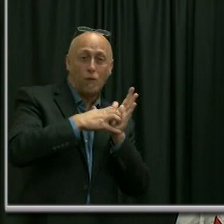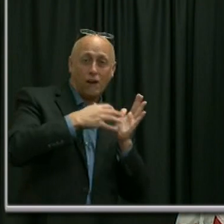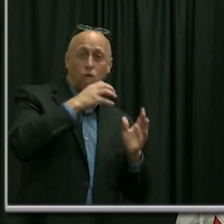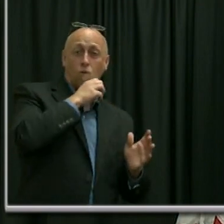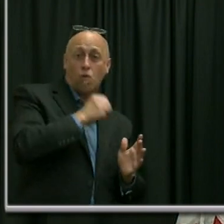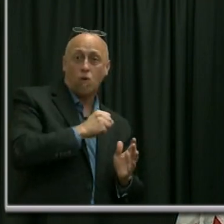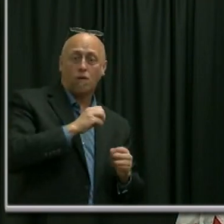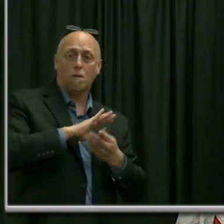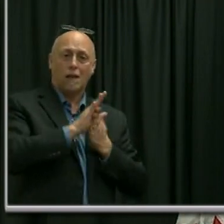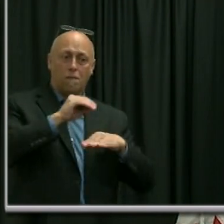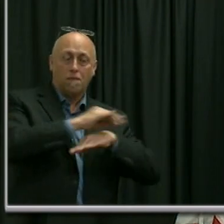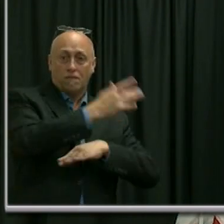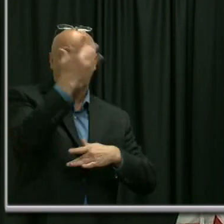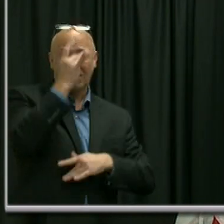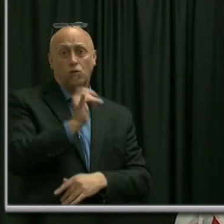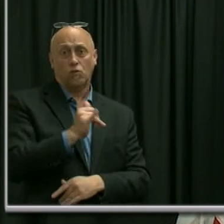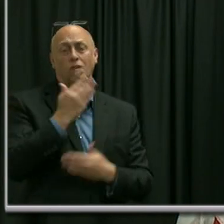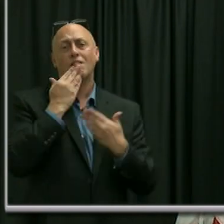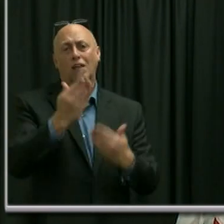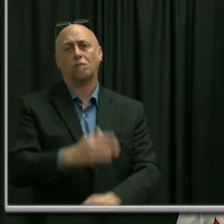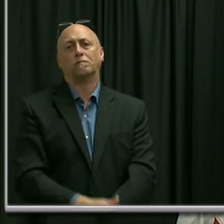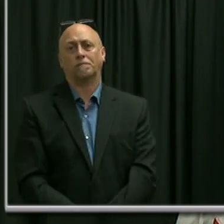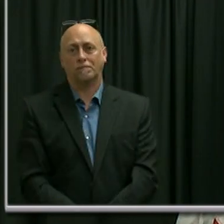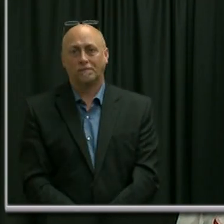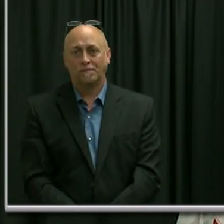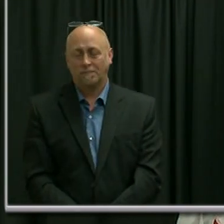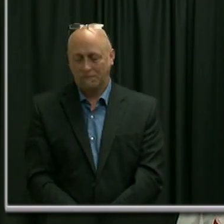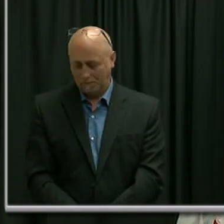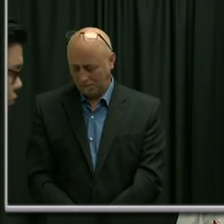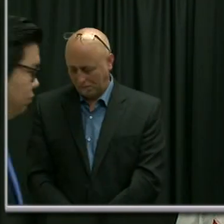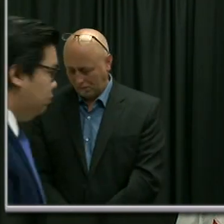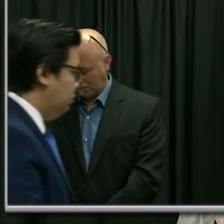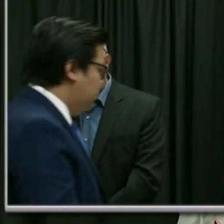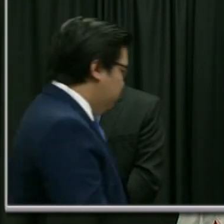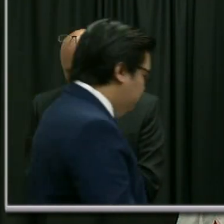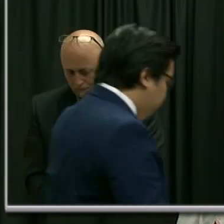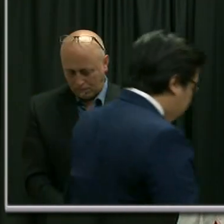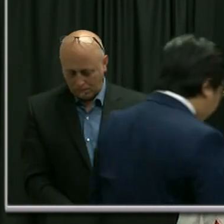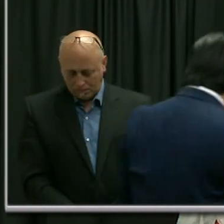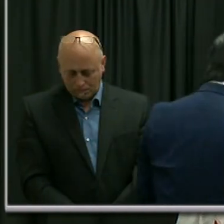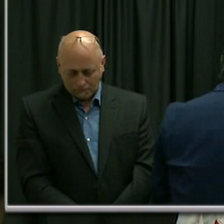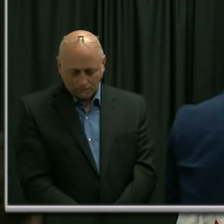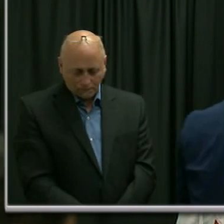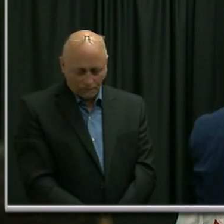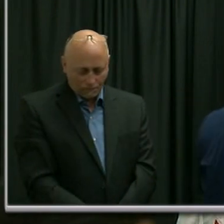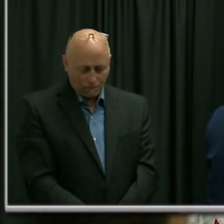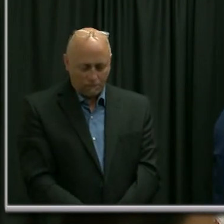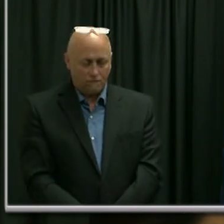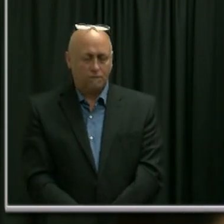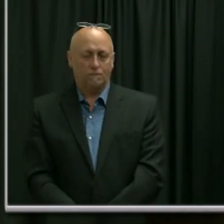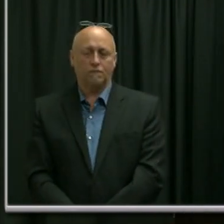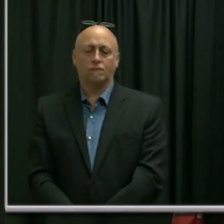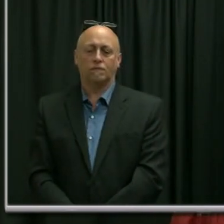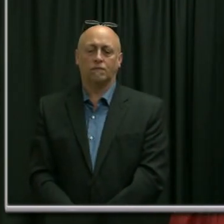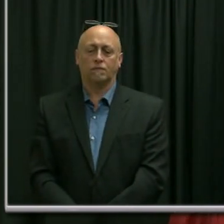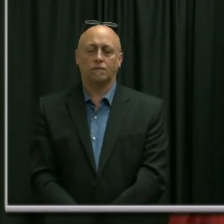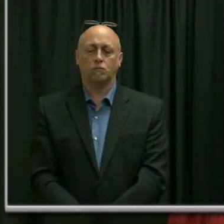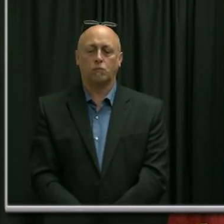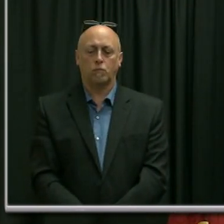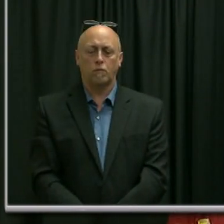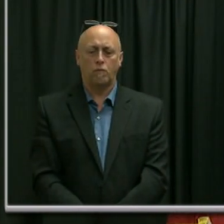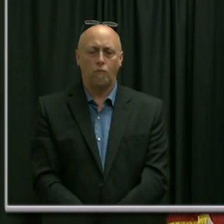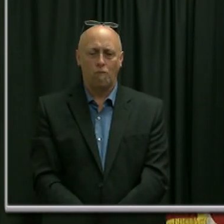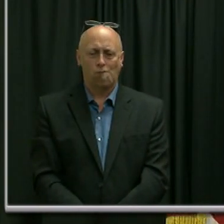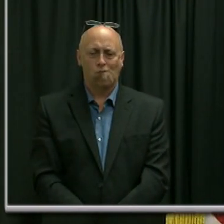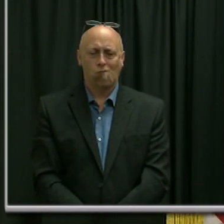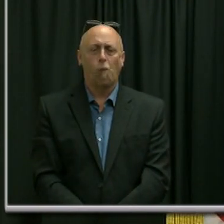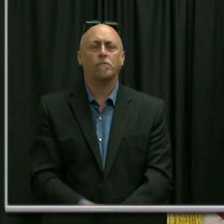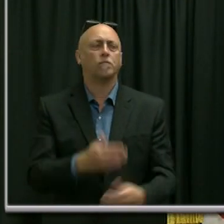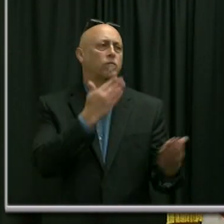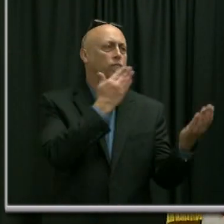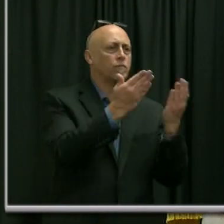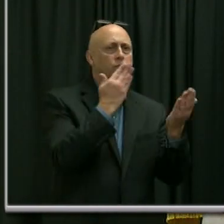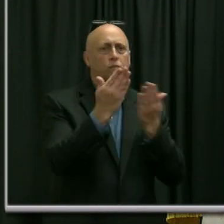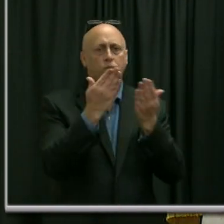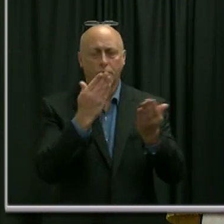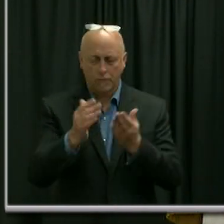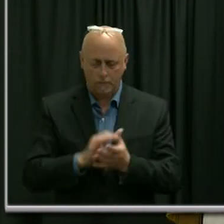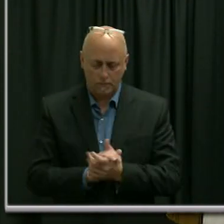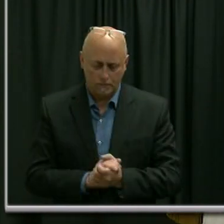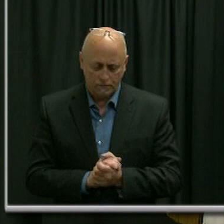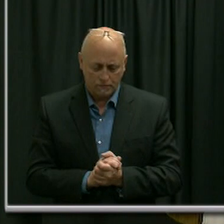THAT NEED TO BE PROTECTED FROM